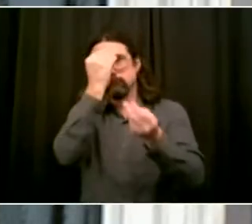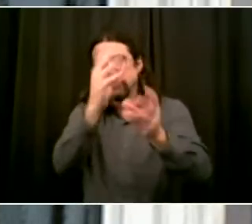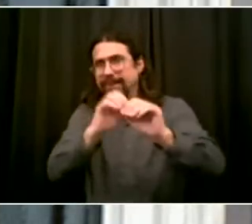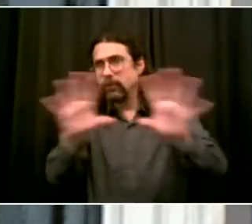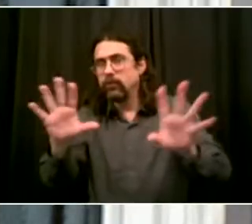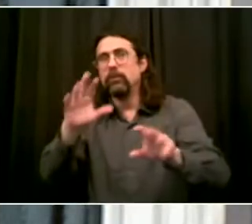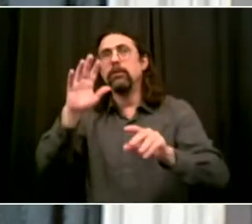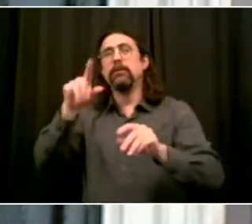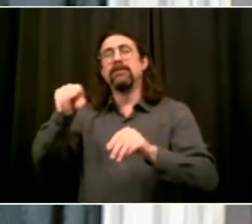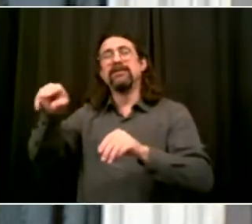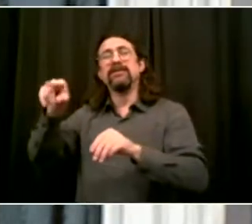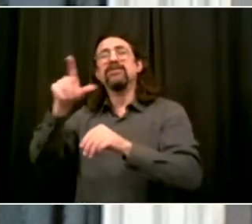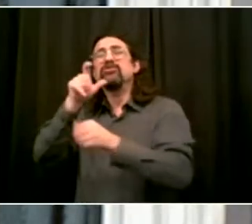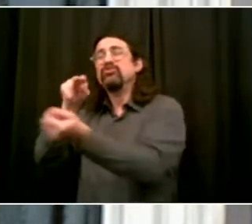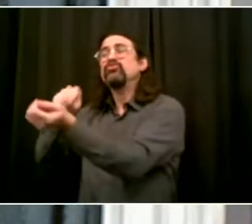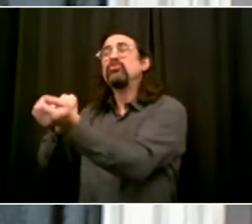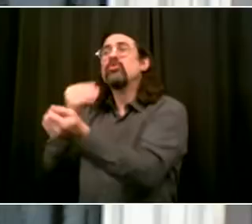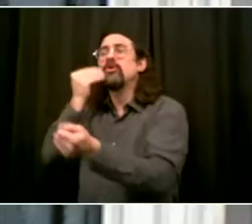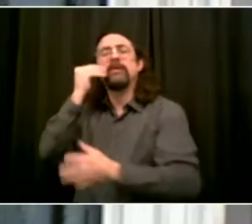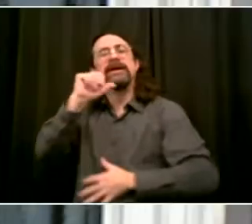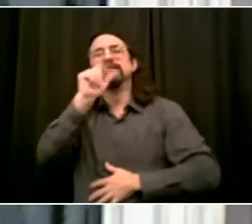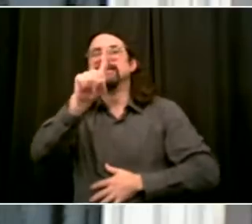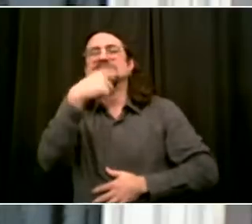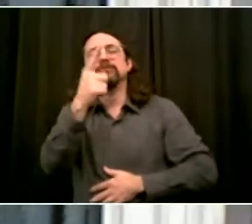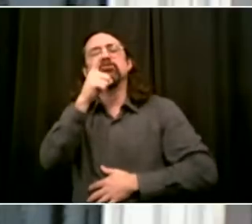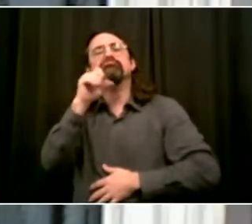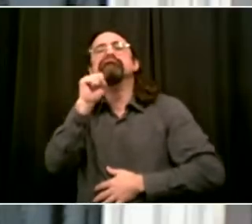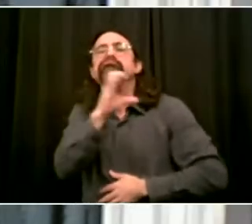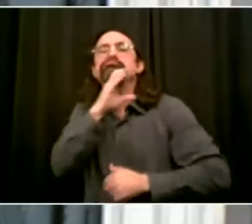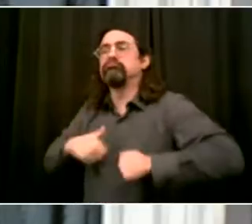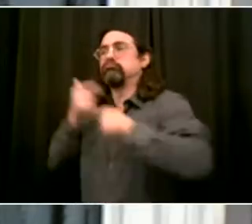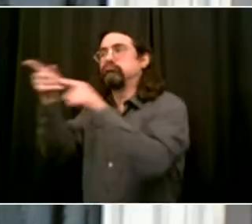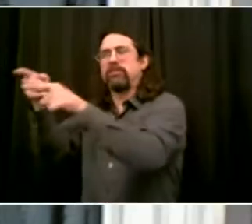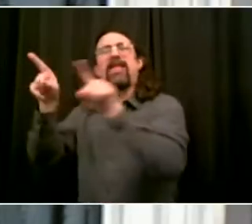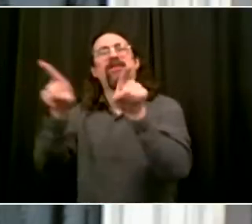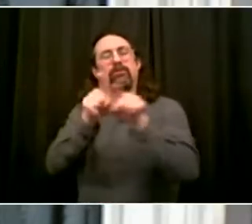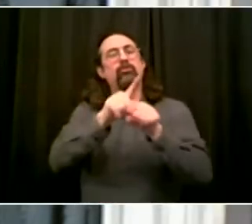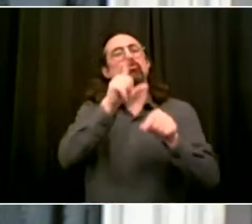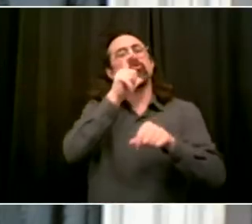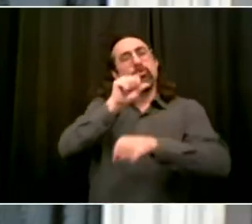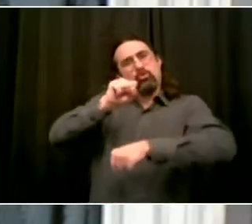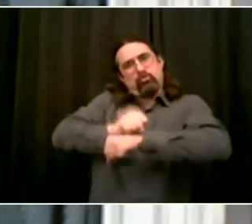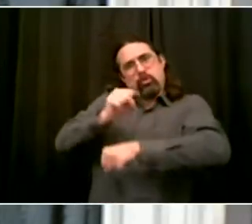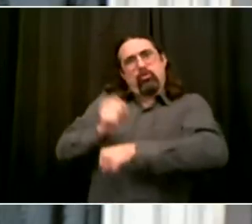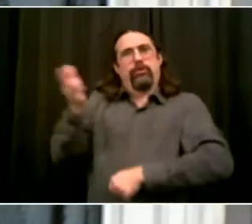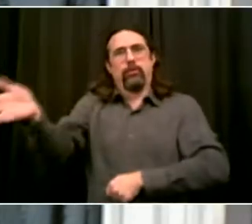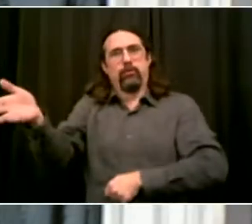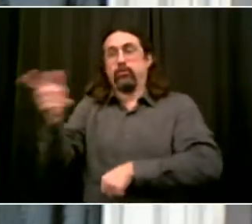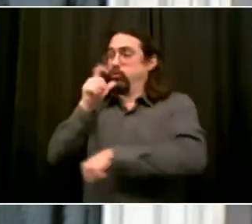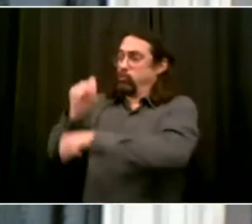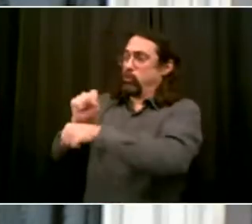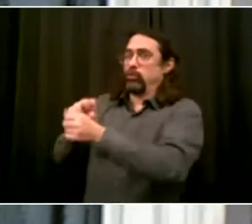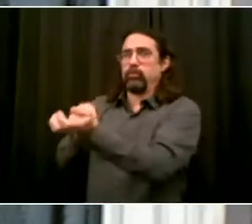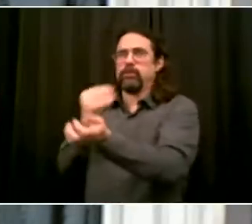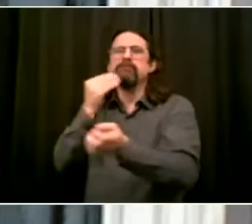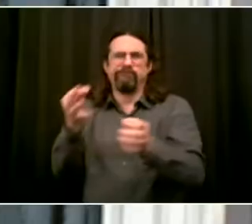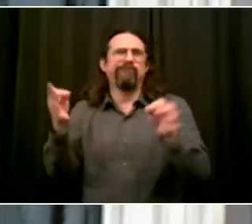TTHE INITIAL WEEK TO TWO WEEKS E WILL SEE MORE LILIIMIM TEDNNBUMF